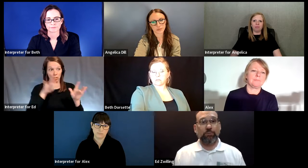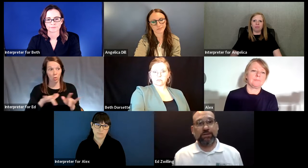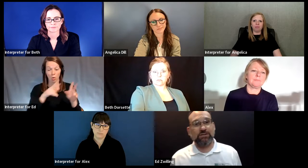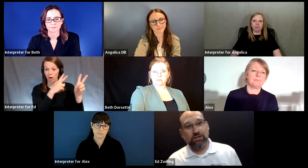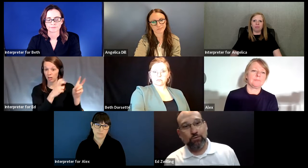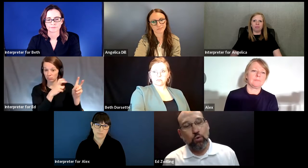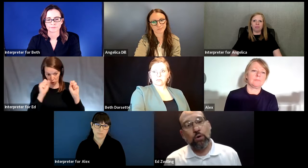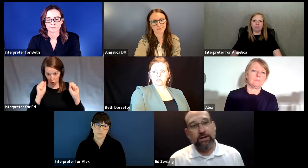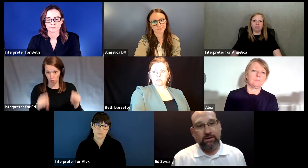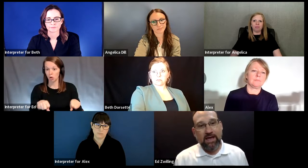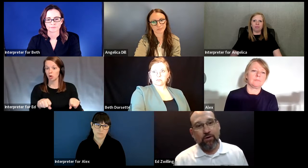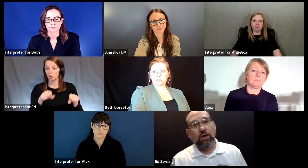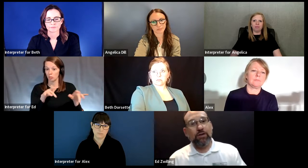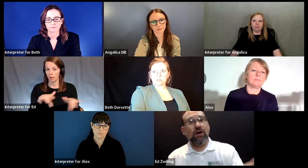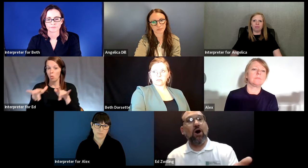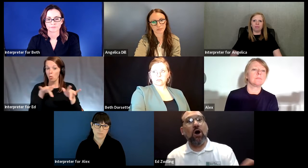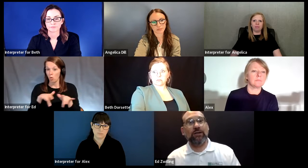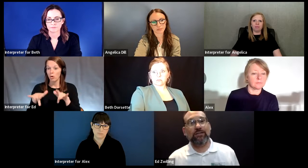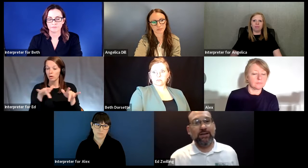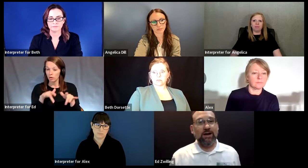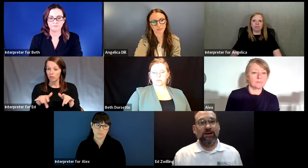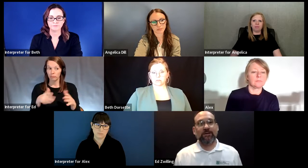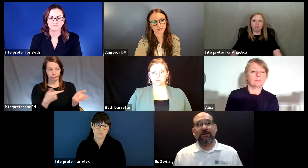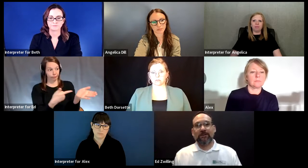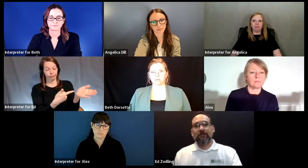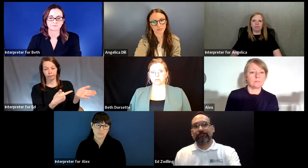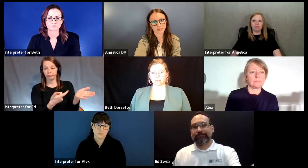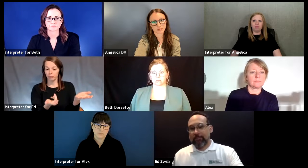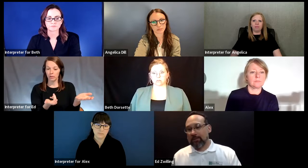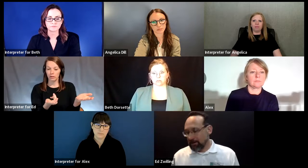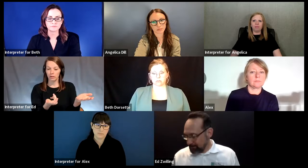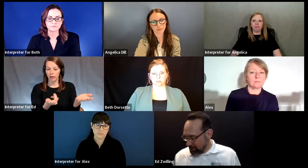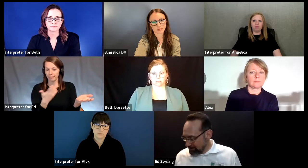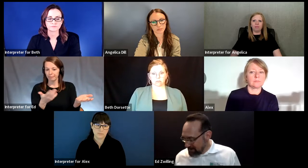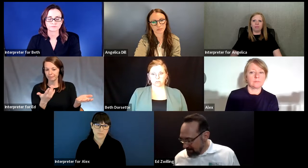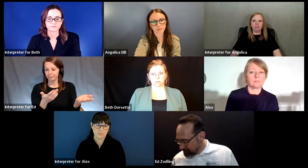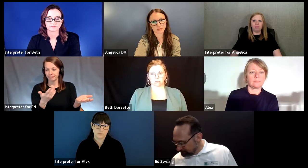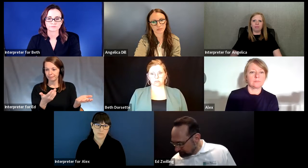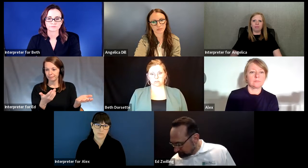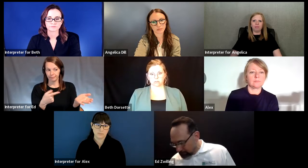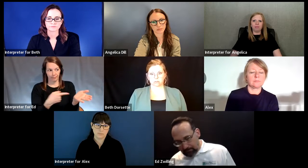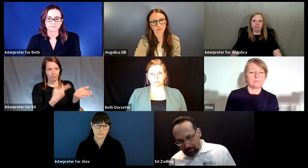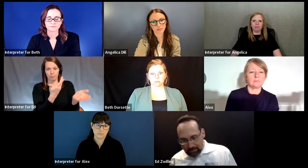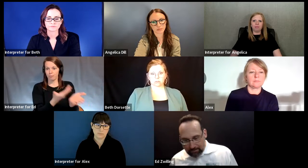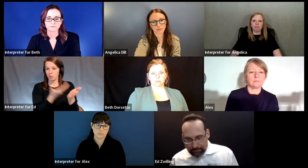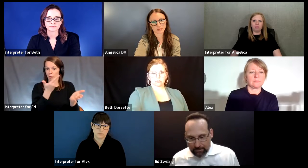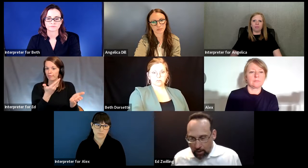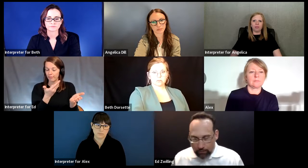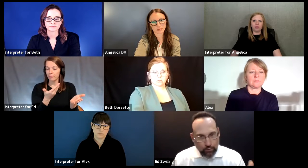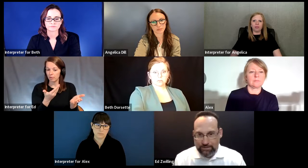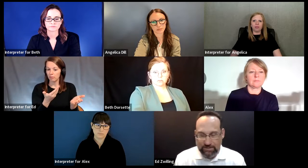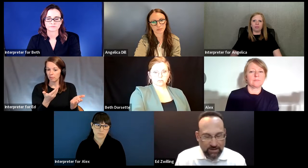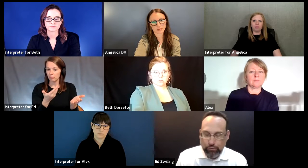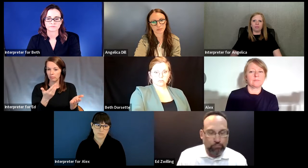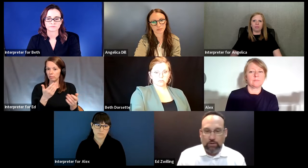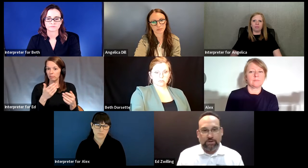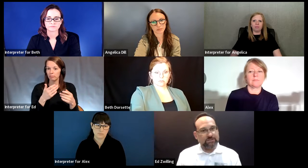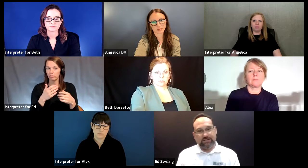You could potentially record it and have on the tape all of the inappropriate questions